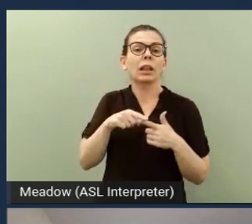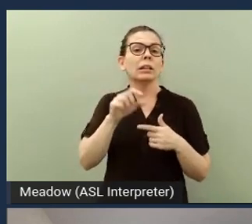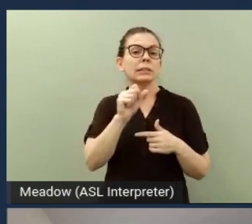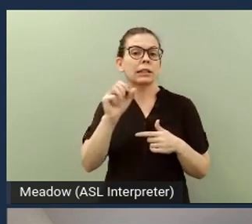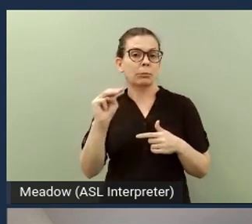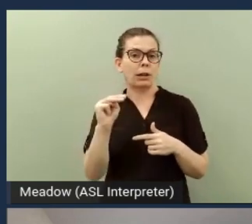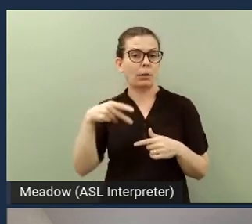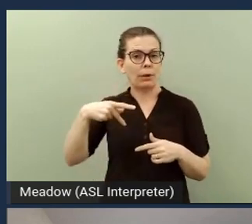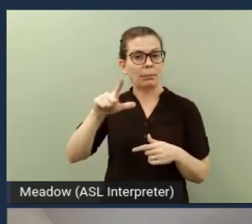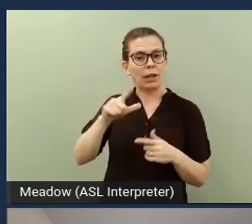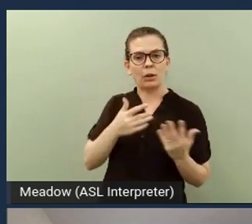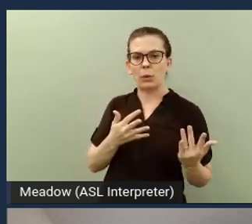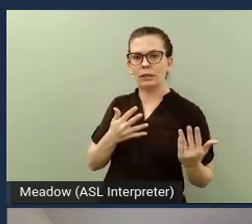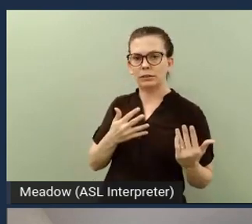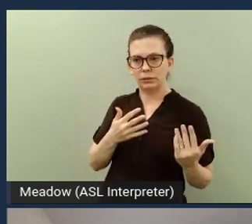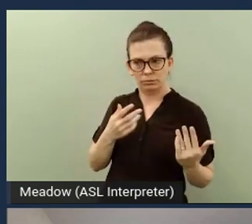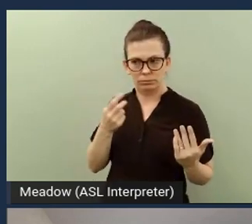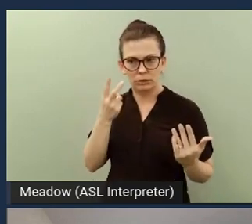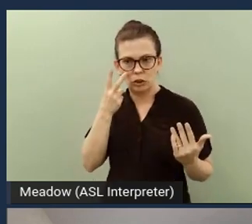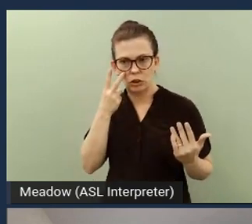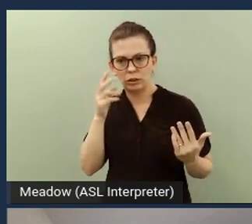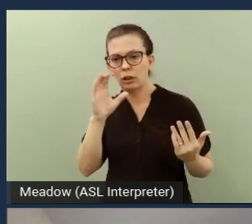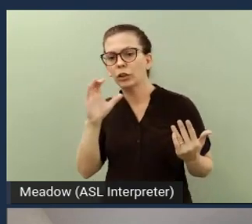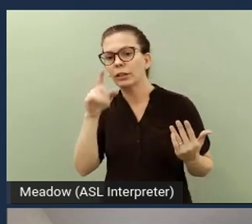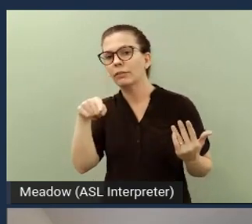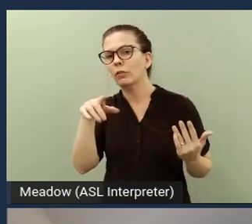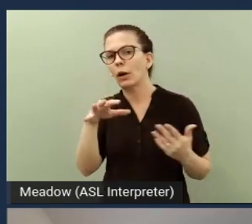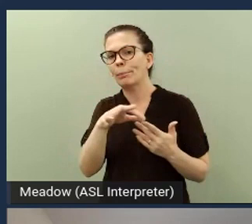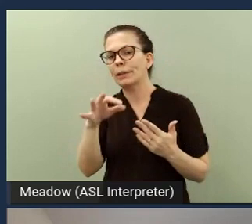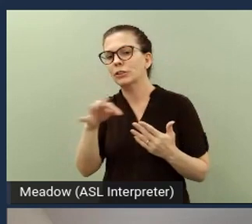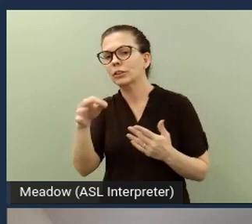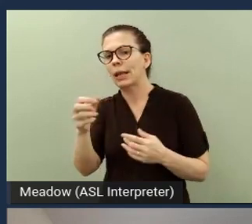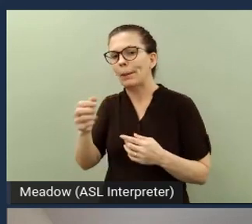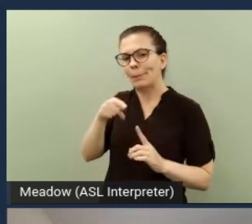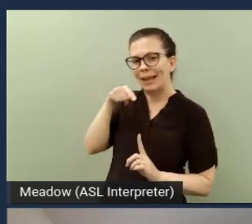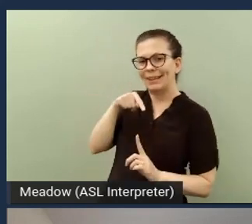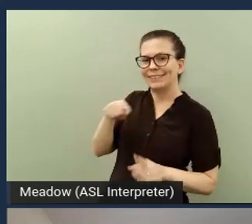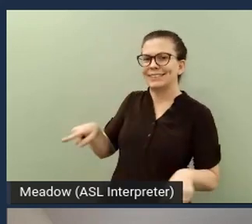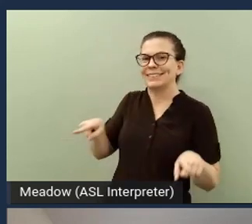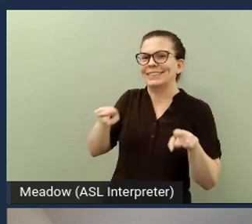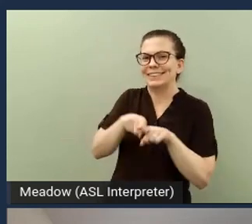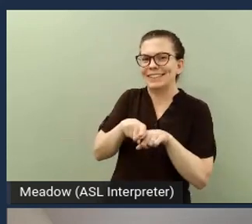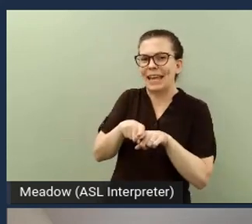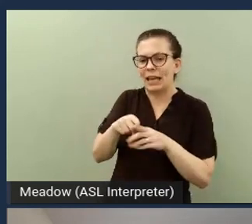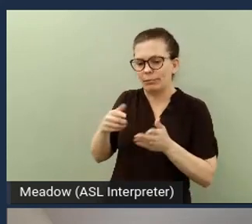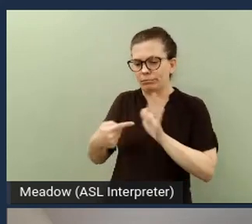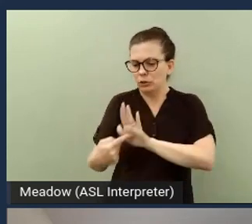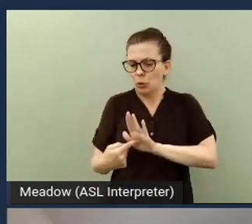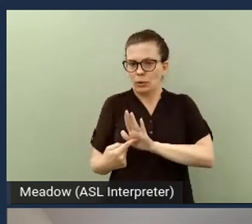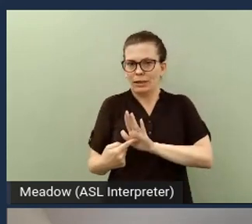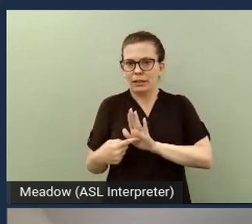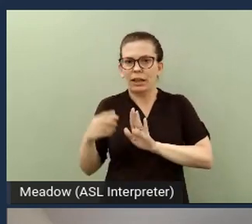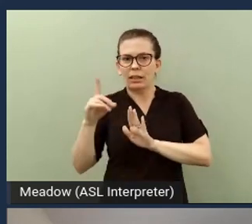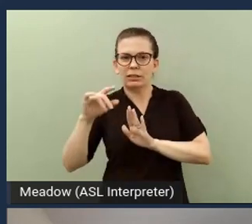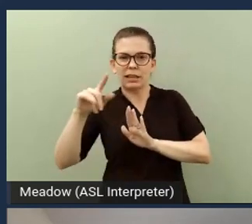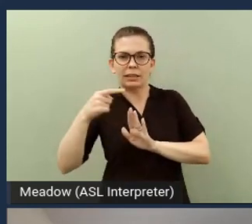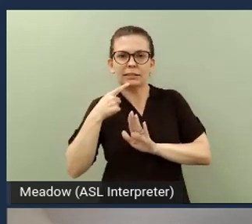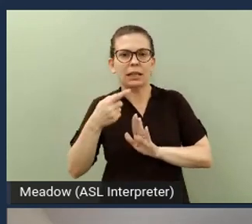until it sees a message that's come back to it with this same token, and this status saying that the step has succeeded,